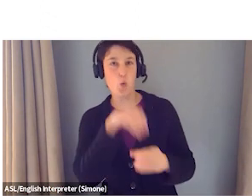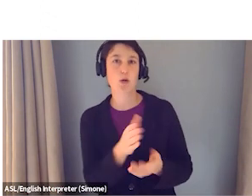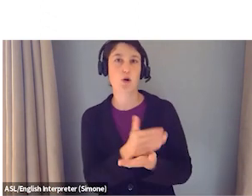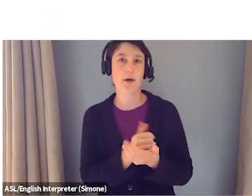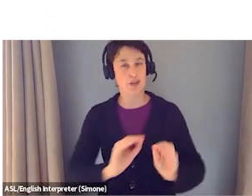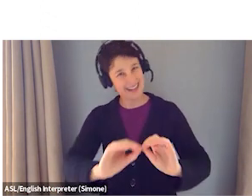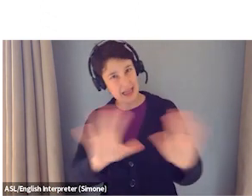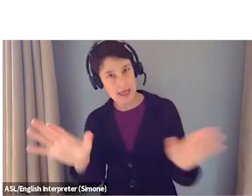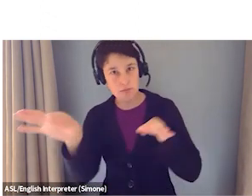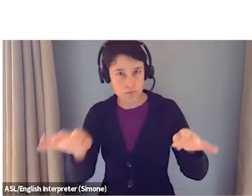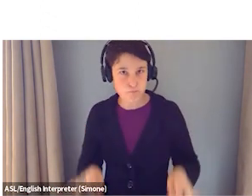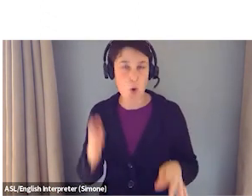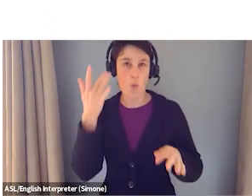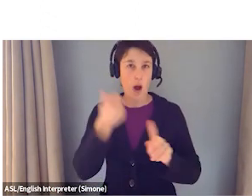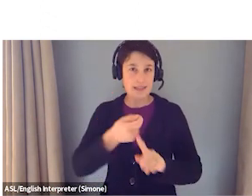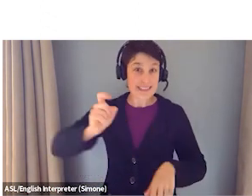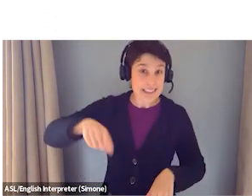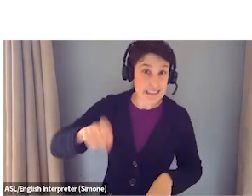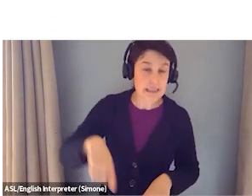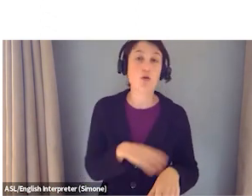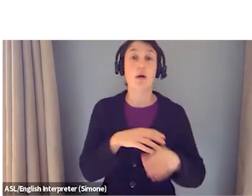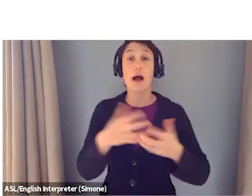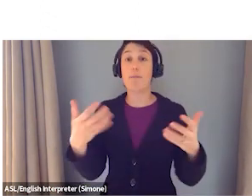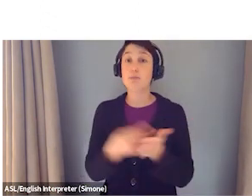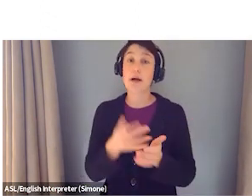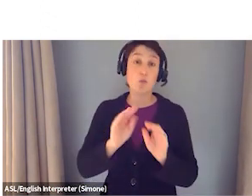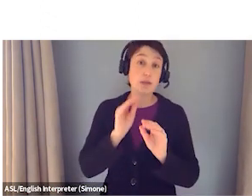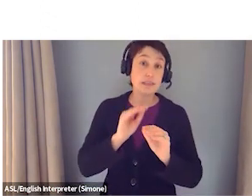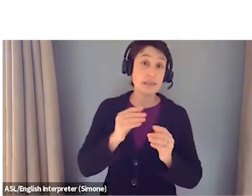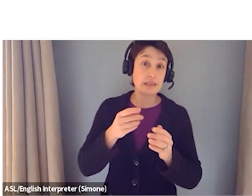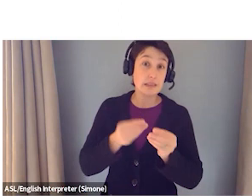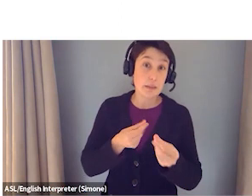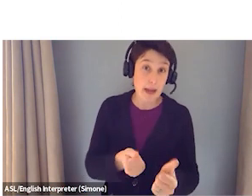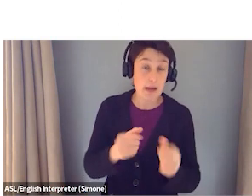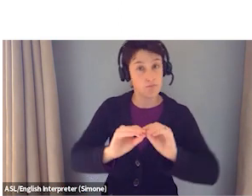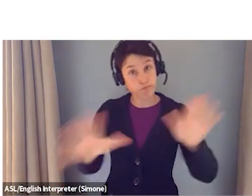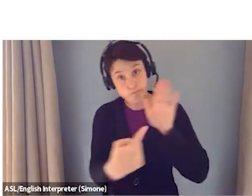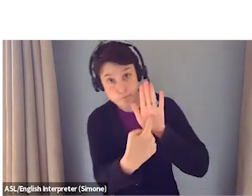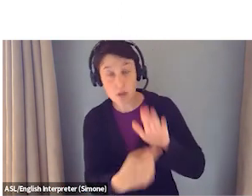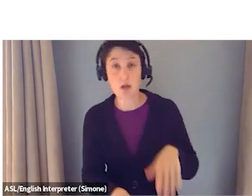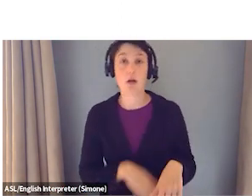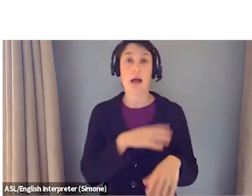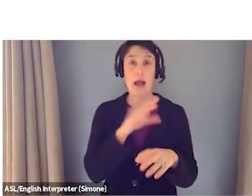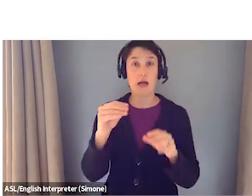it's clear how much money you're going to spend, and it's clear that it's approved, is the big one.